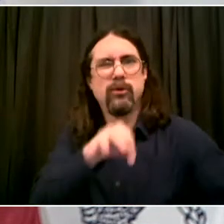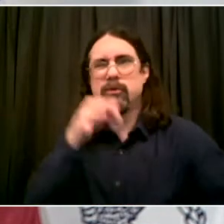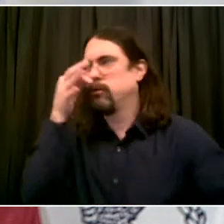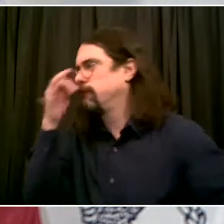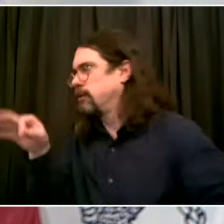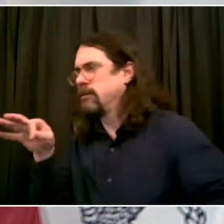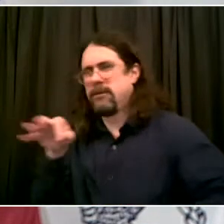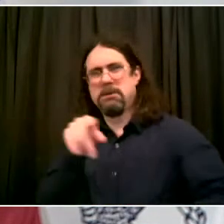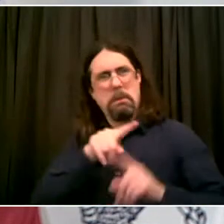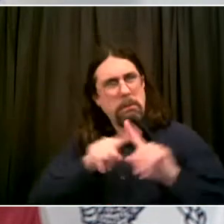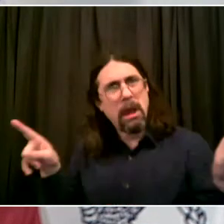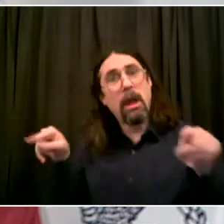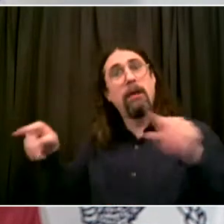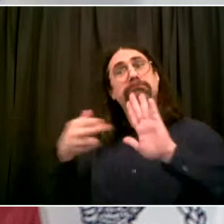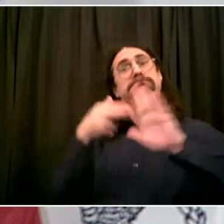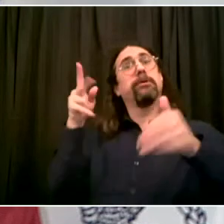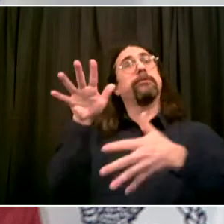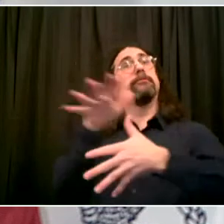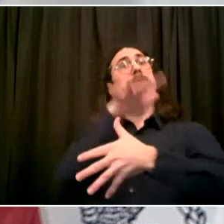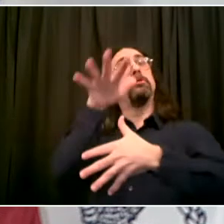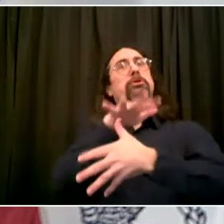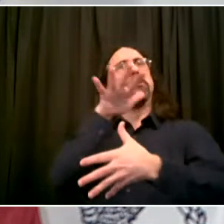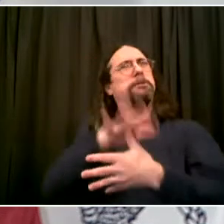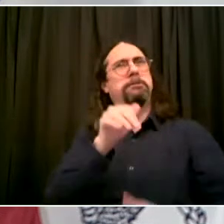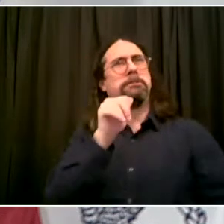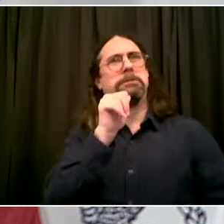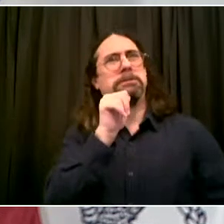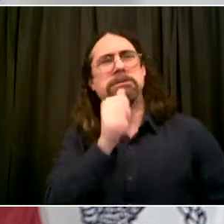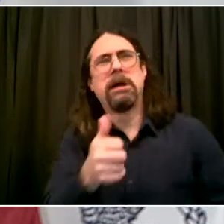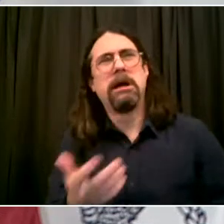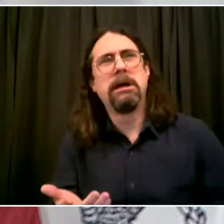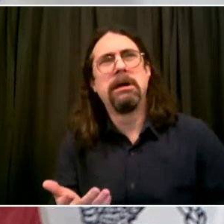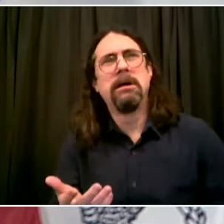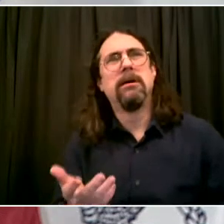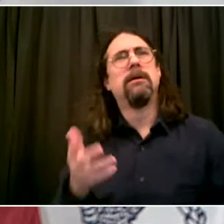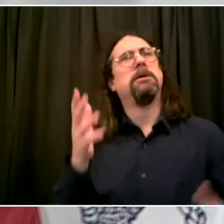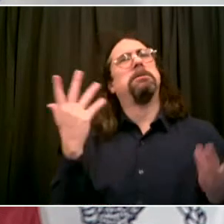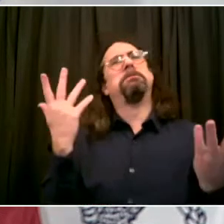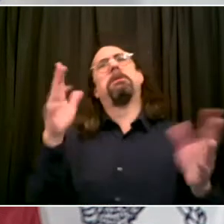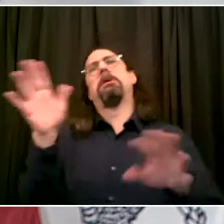PRIORITY AREAS ACCORDING TO CROWN HEIGHTS BROOLOKYNYN AND I'M